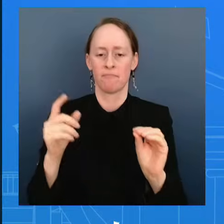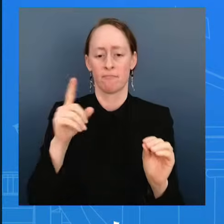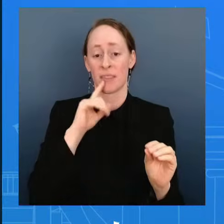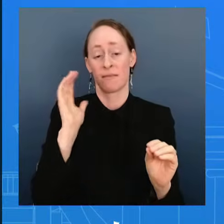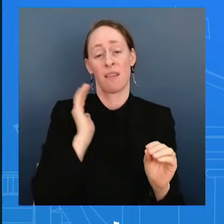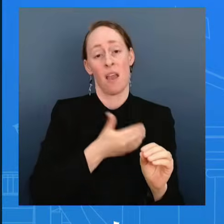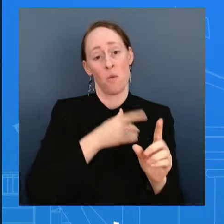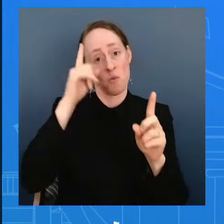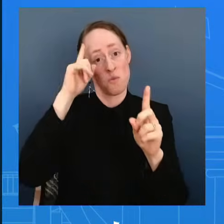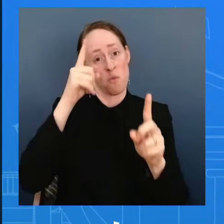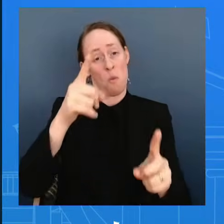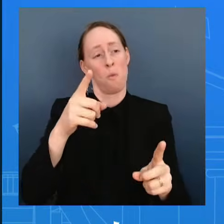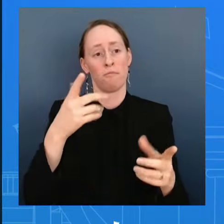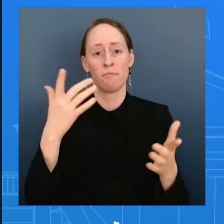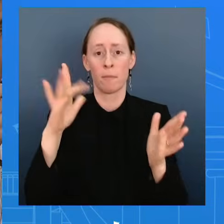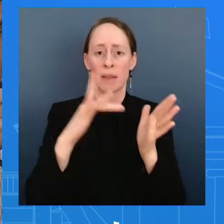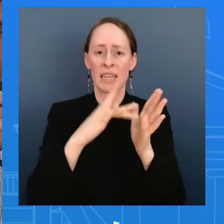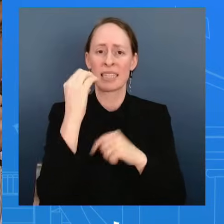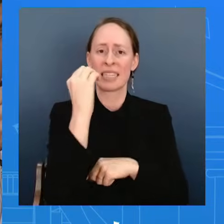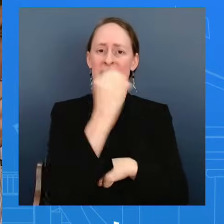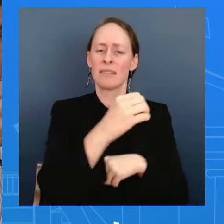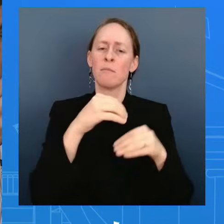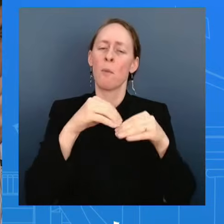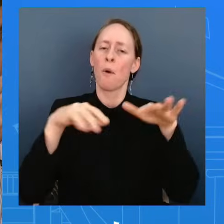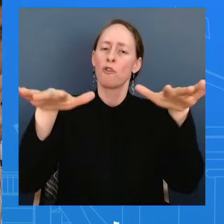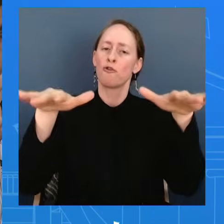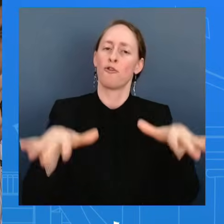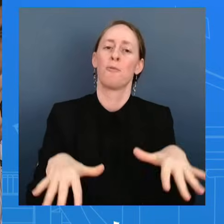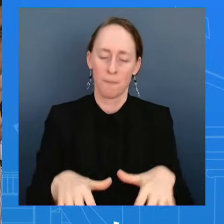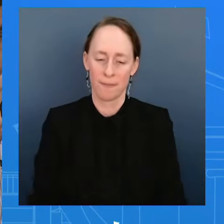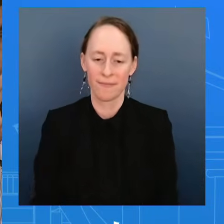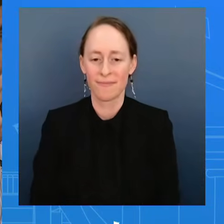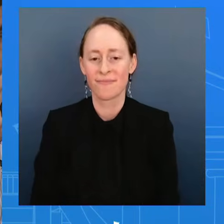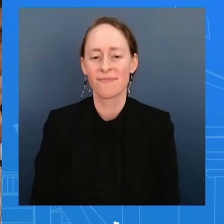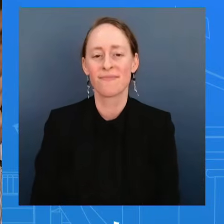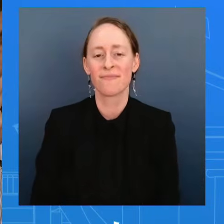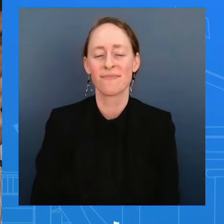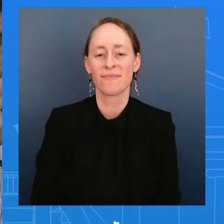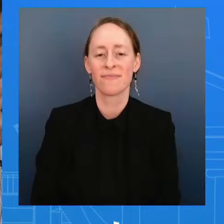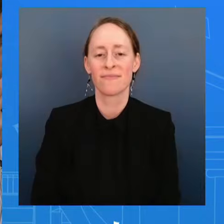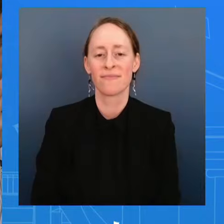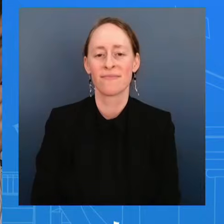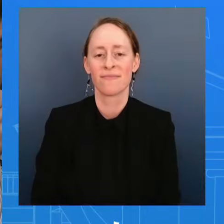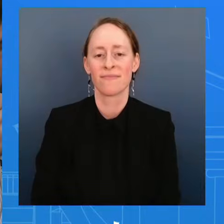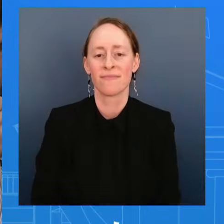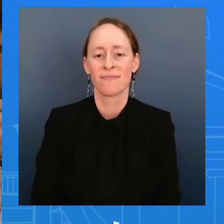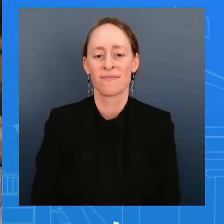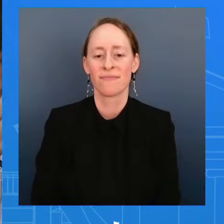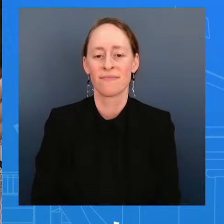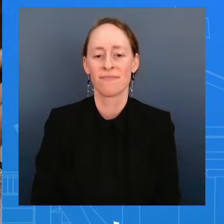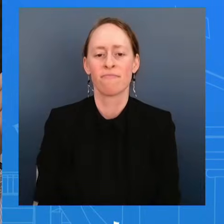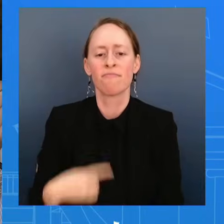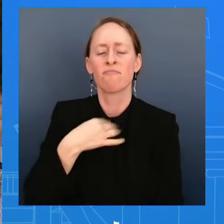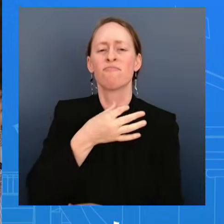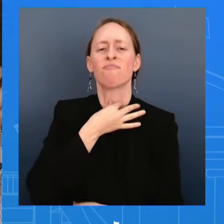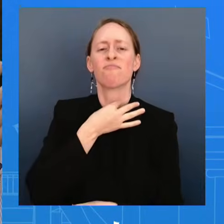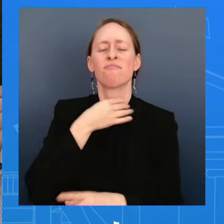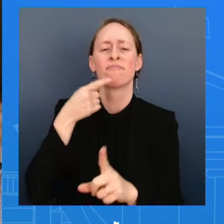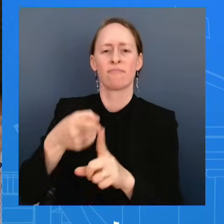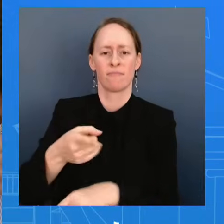as we have been doing for the past three and a half years. Go ahead. The Press: Thank you, Karine. On the Middle East. All of the readouts on the president's discussions